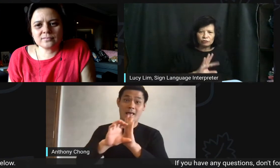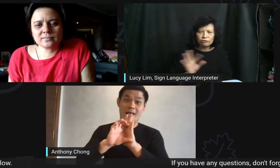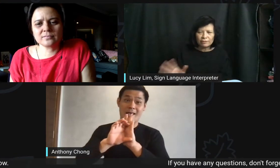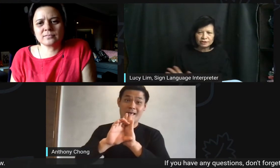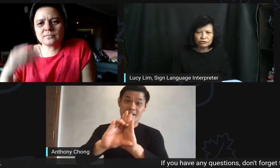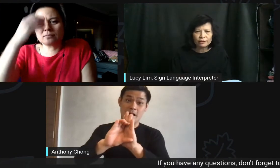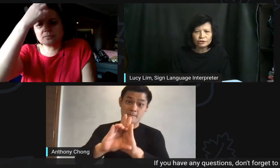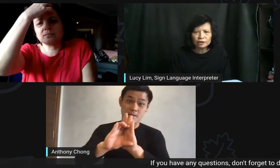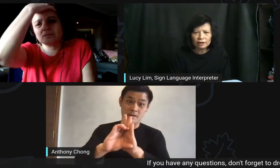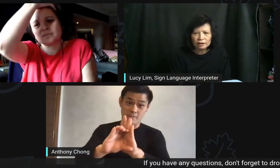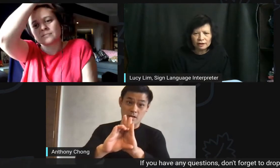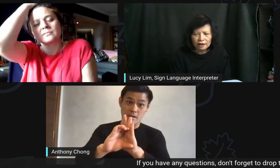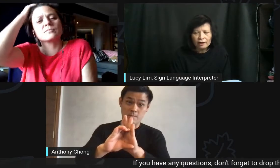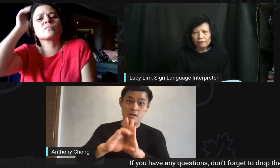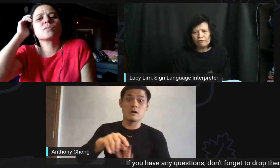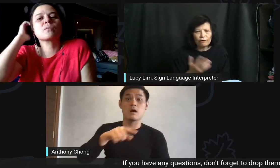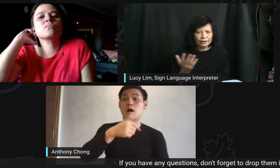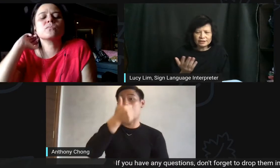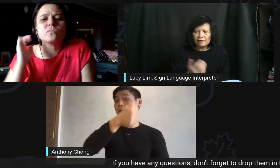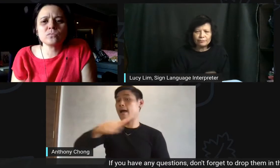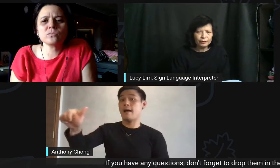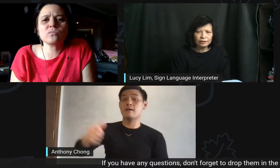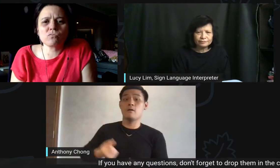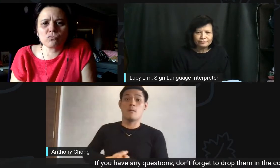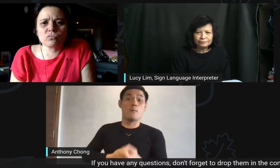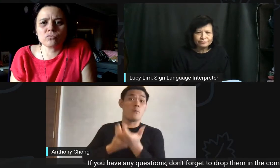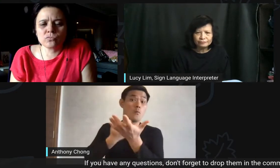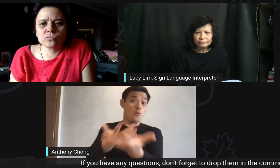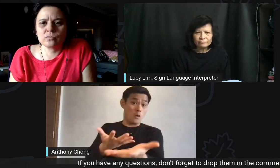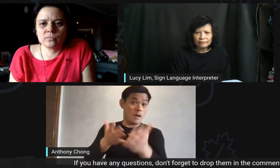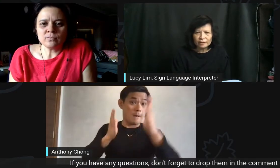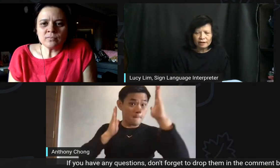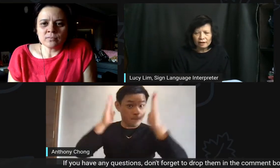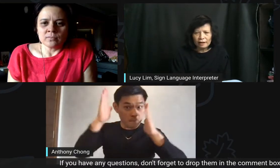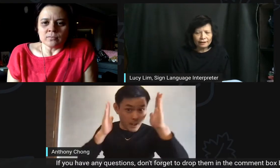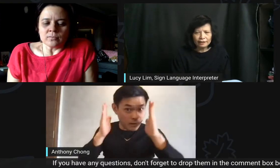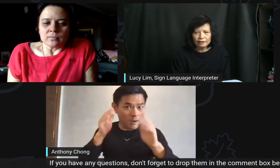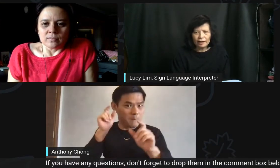no grammar structure. For example, like